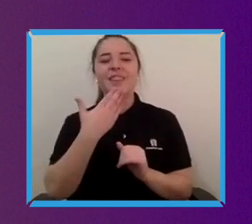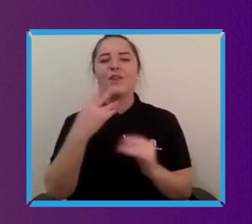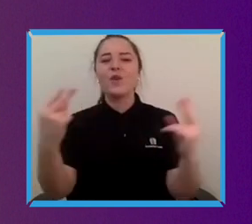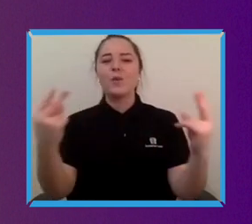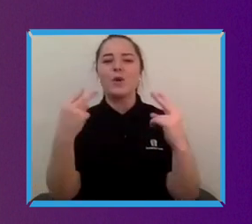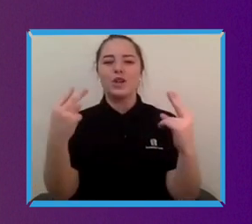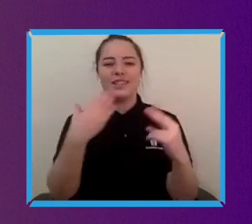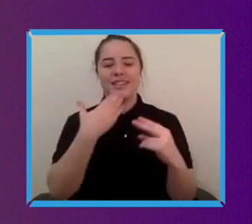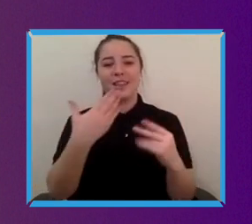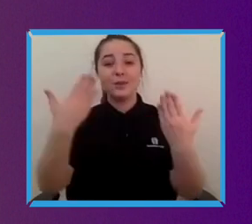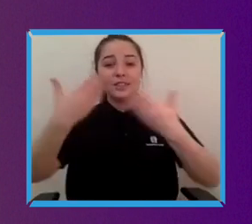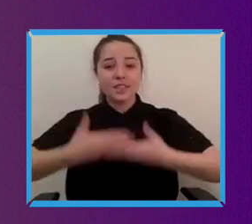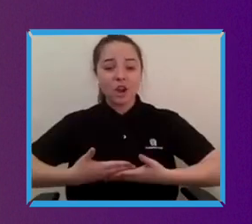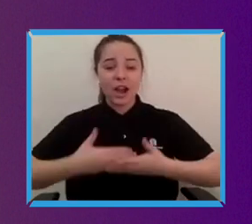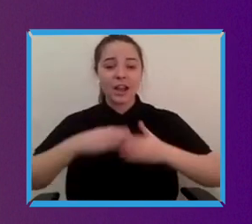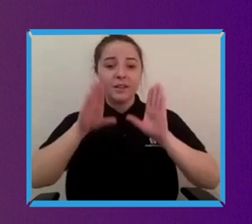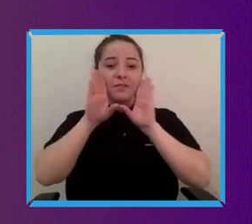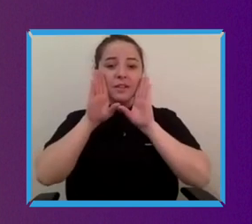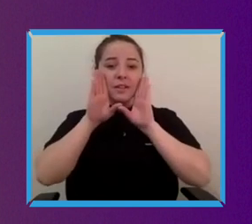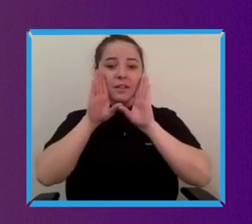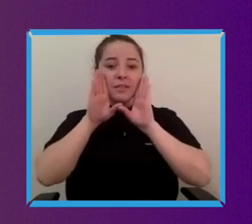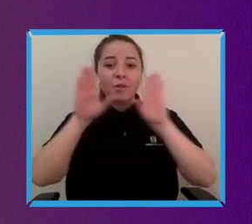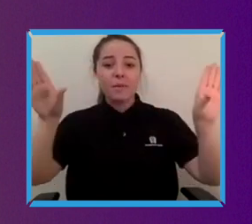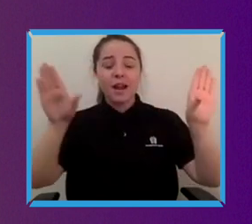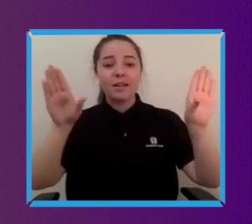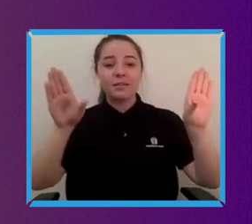tonight Remarkable. Srin: And thank you of you guys for organising all of this.